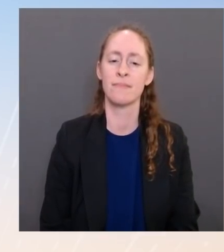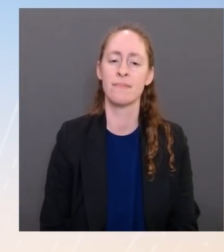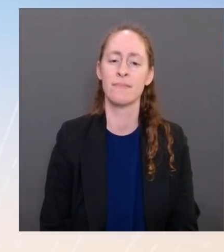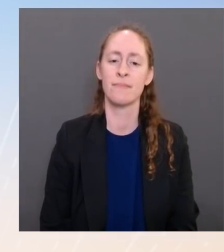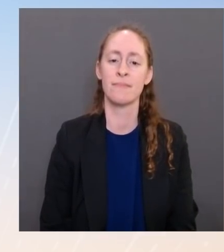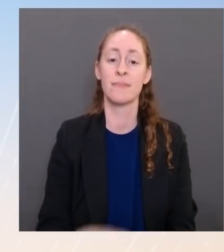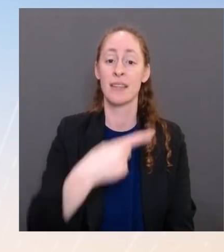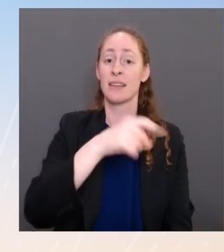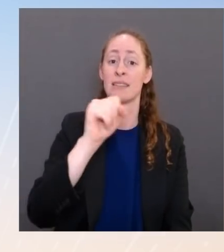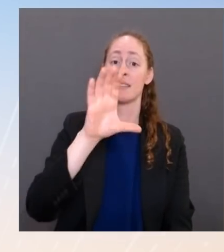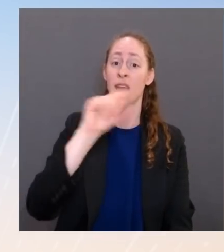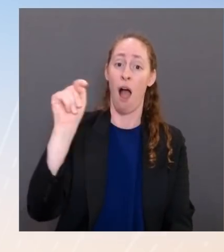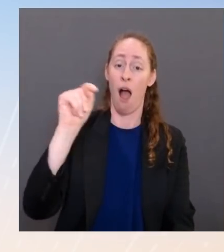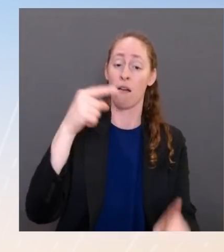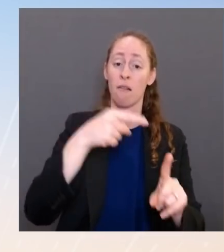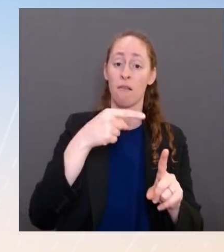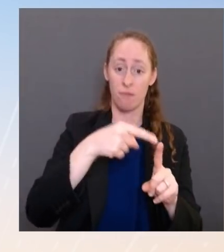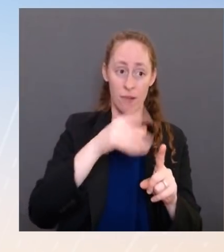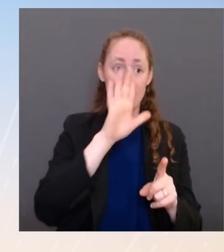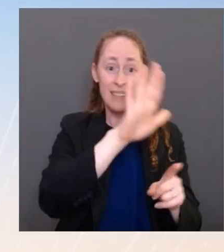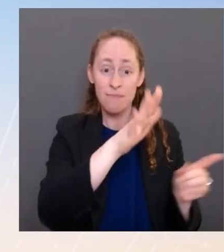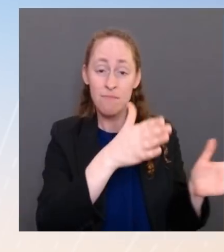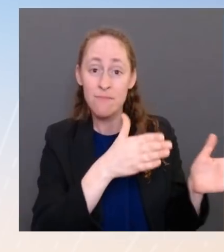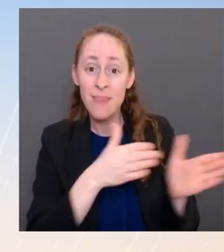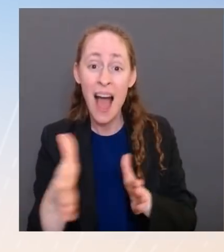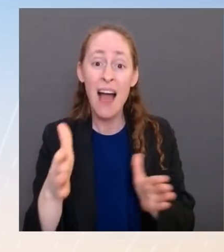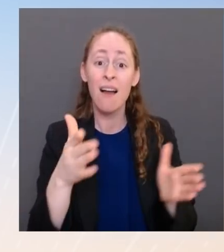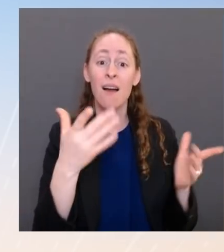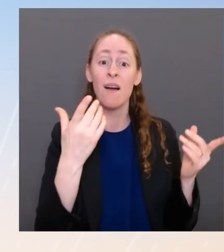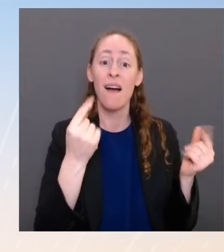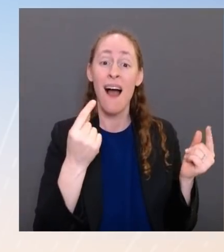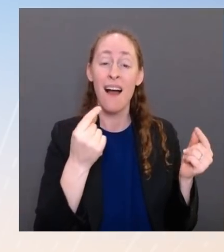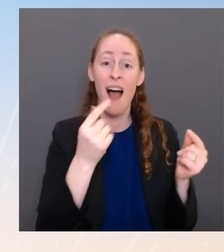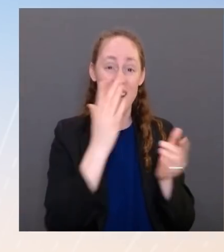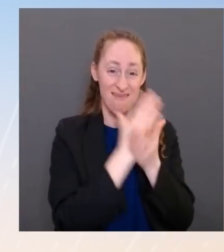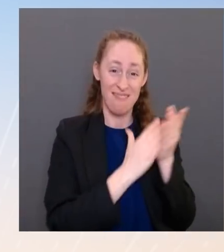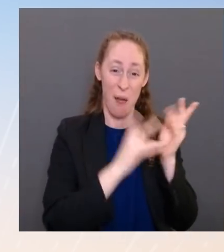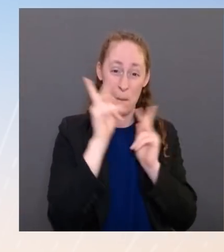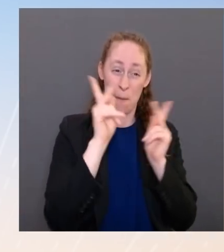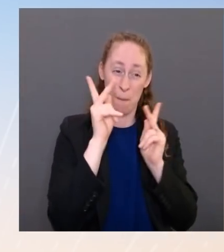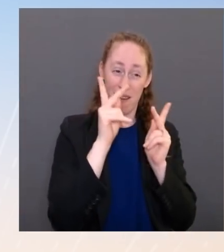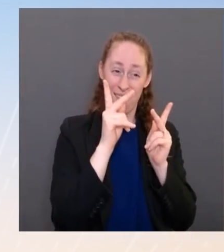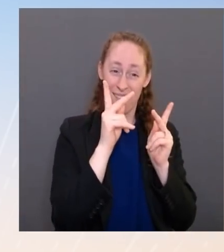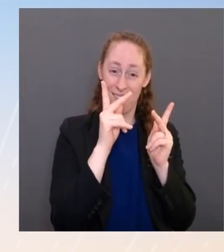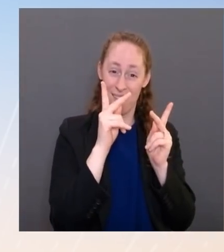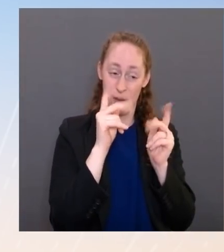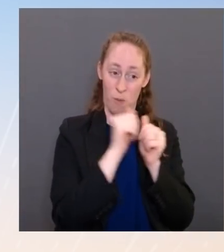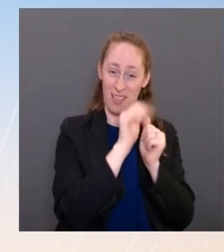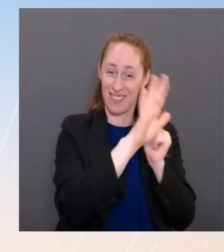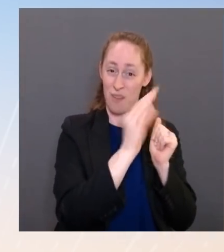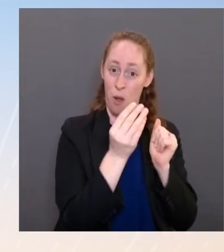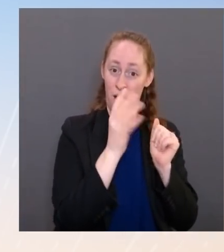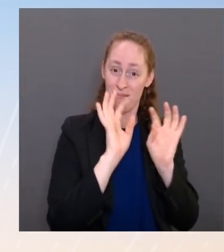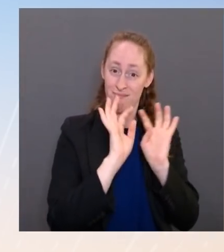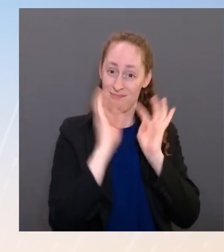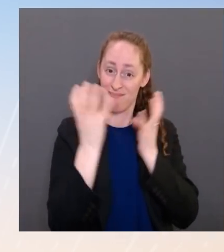even peo- -- some people in his own party -- not enough, but some people in his own party are backing away from. So, you know, I don't think he spends a lot of time